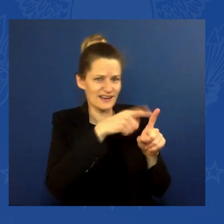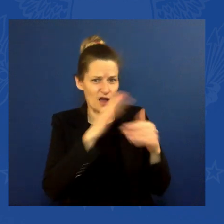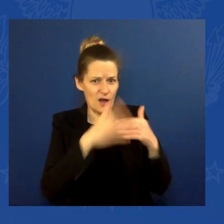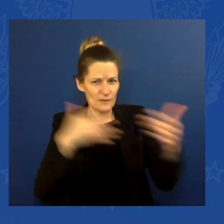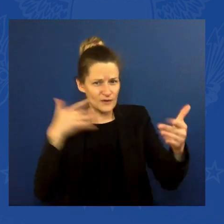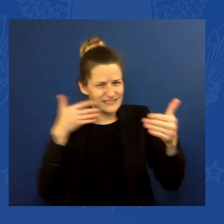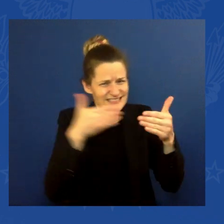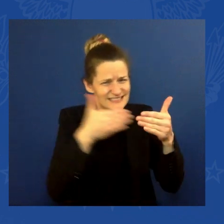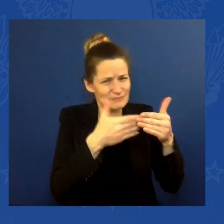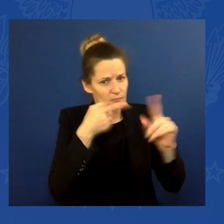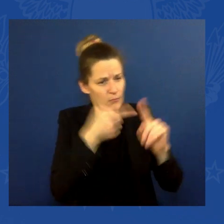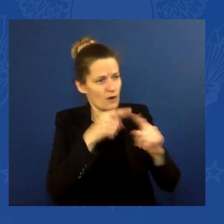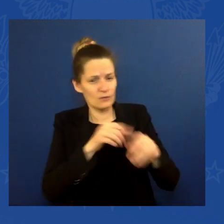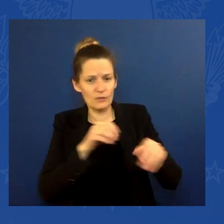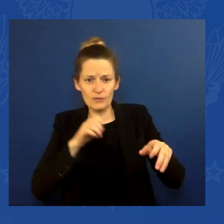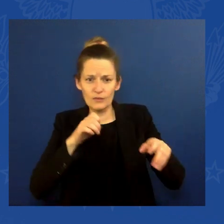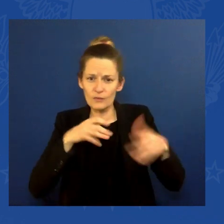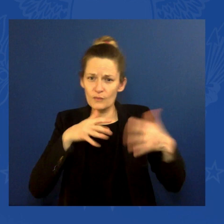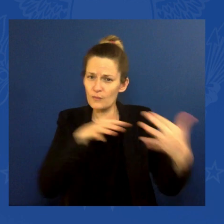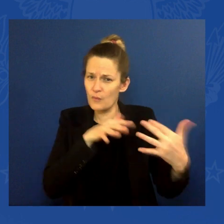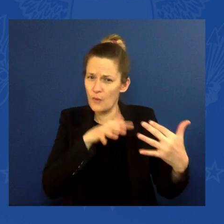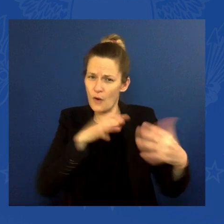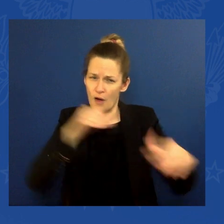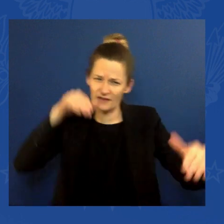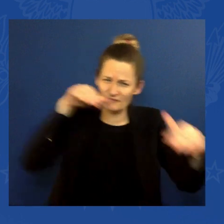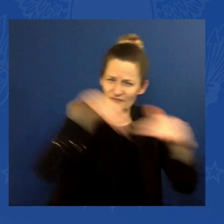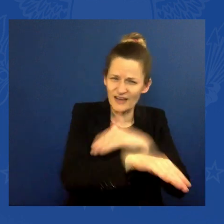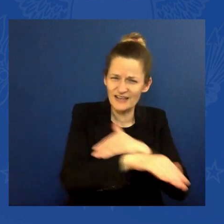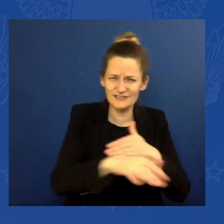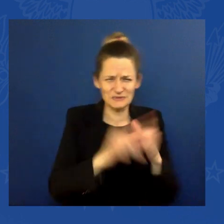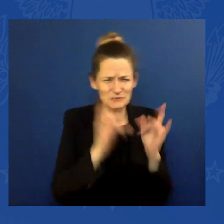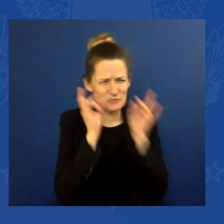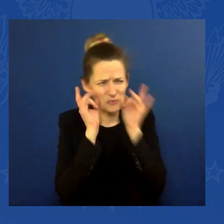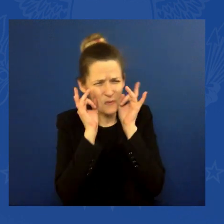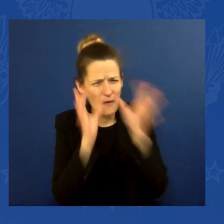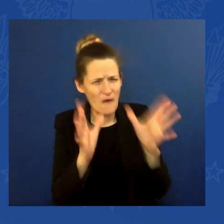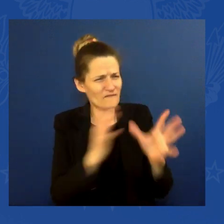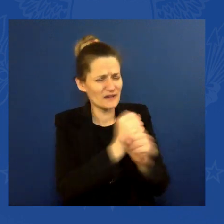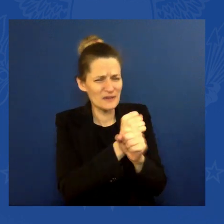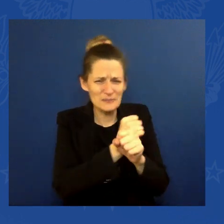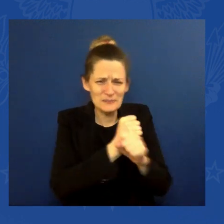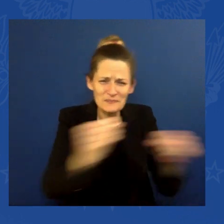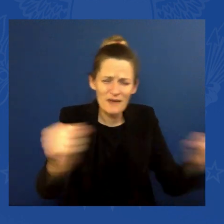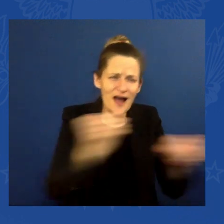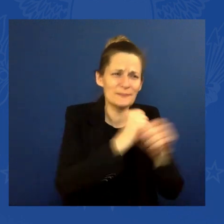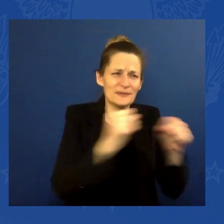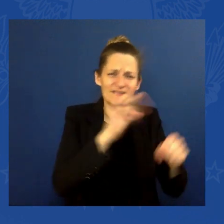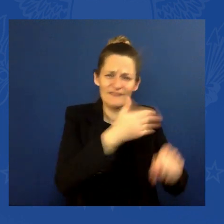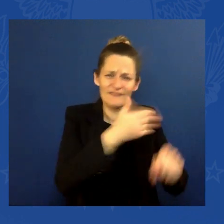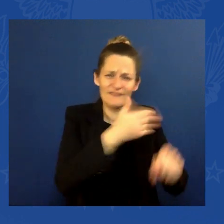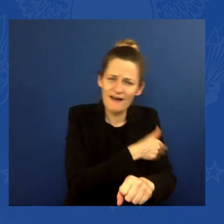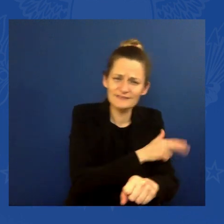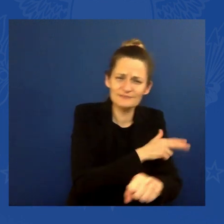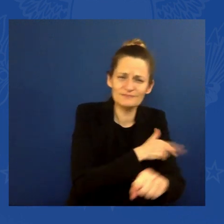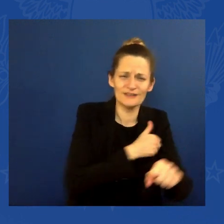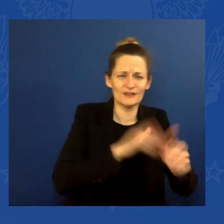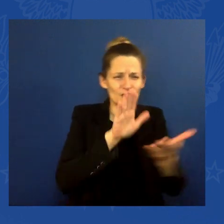bombing hospitals and homes and nurseries. A march of reactionary forces of nationalism, nativism,